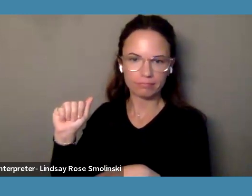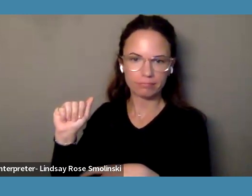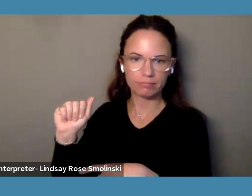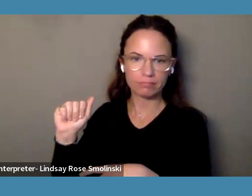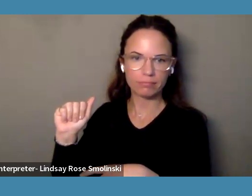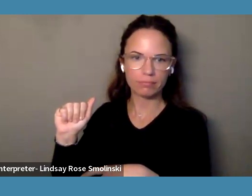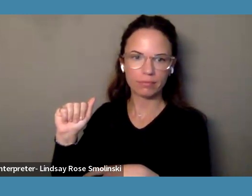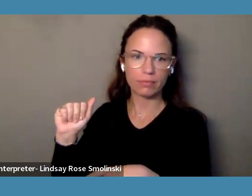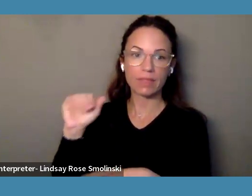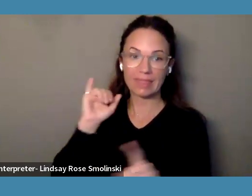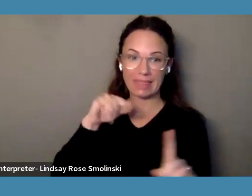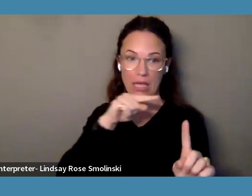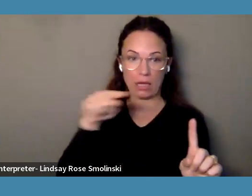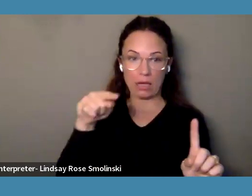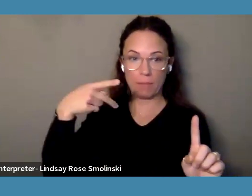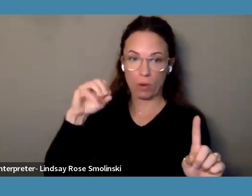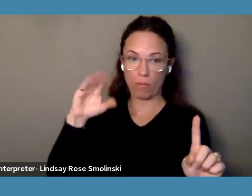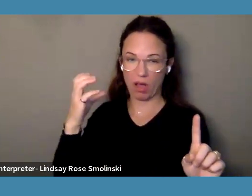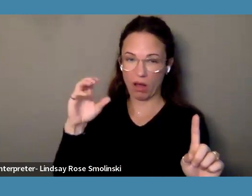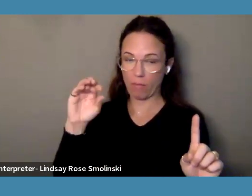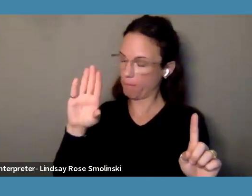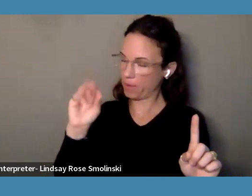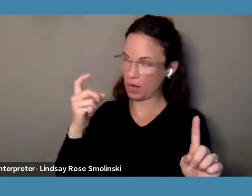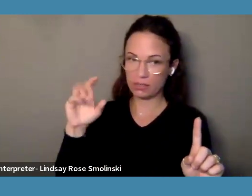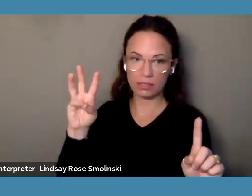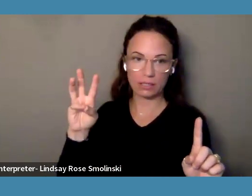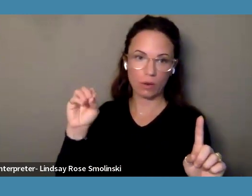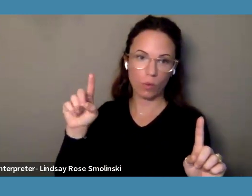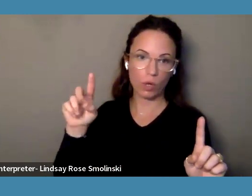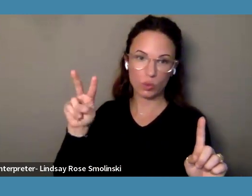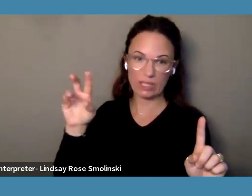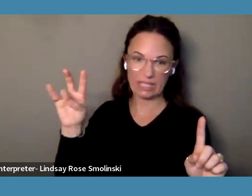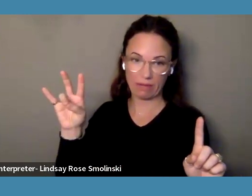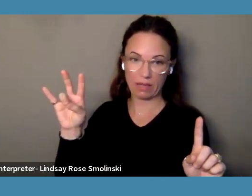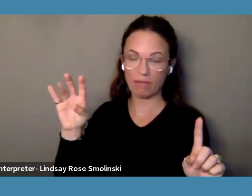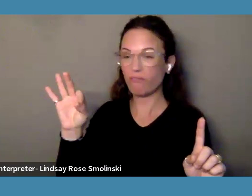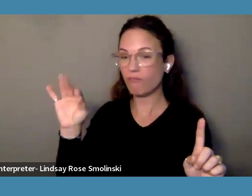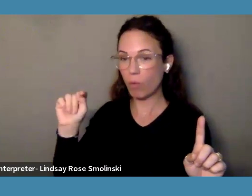PO Box 60127 Fort Myers, Florida, 33906.